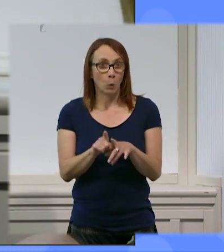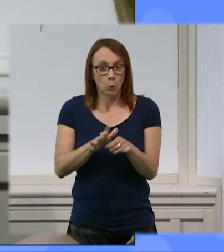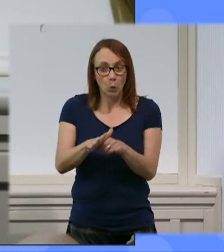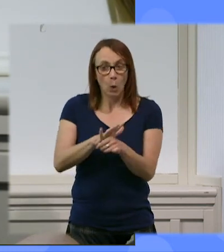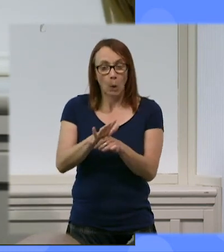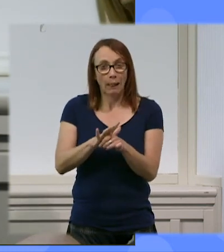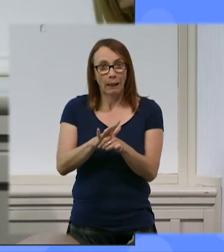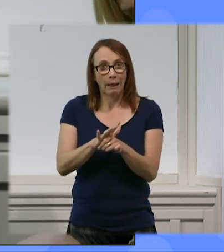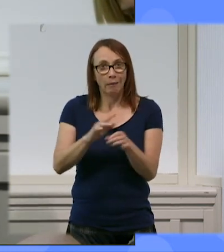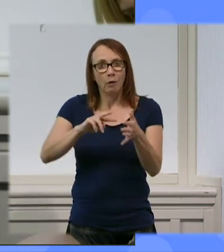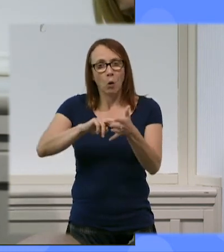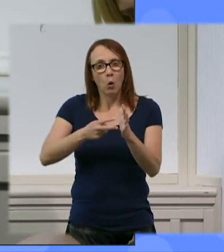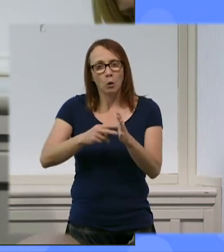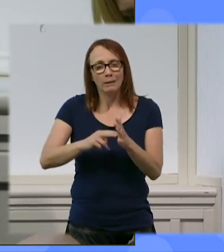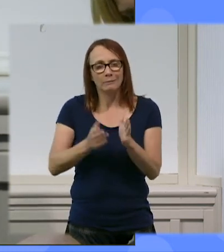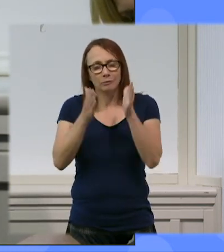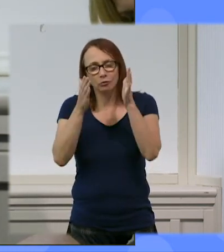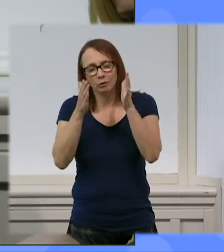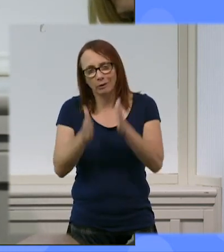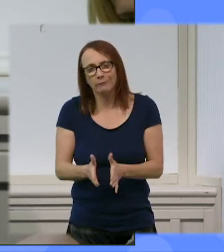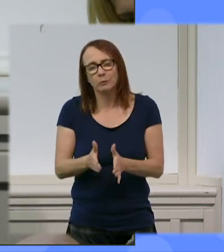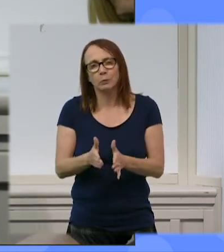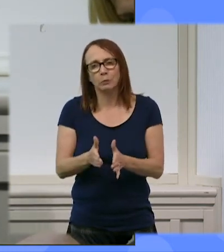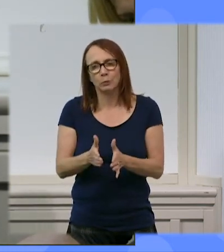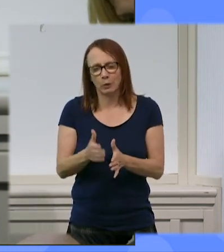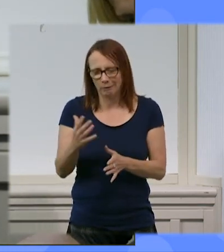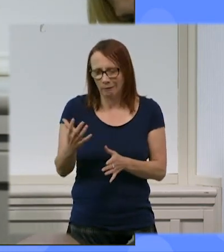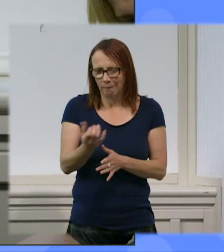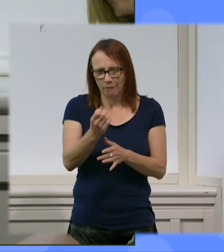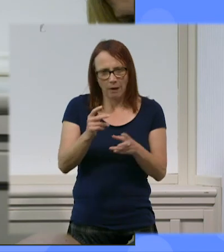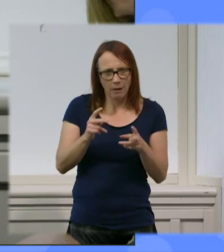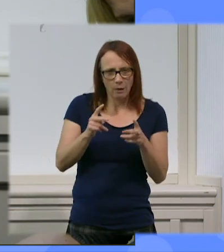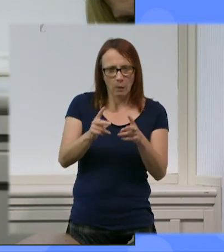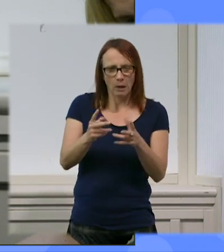organizations need to find a way in which they can bring some more type of